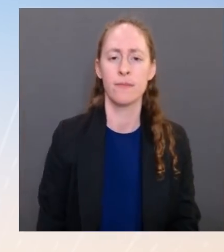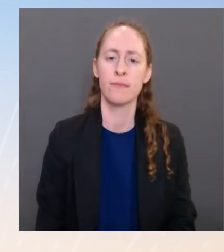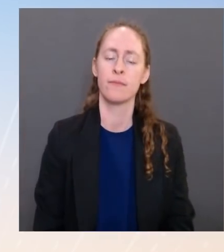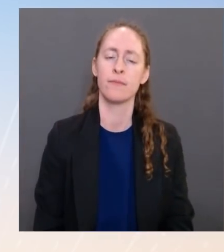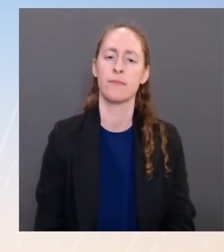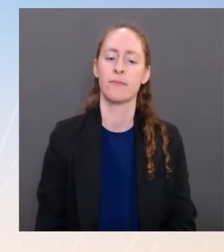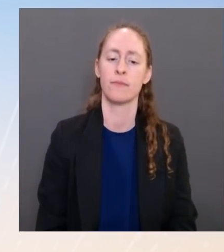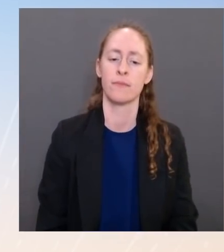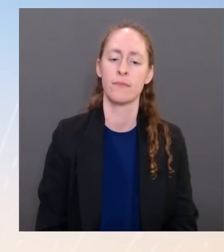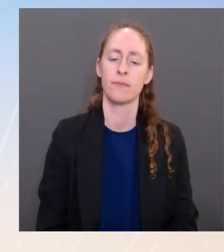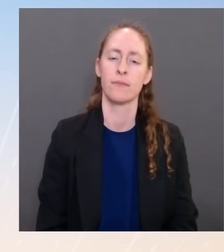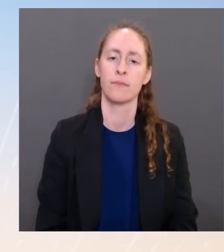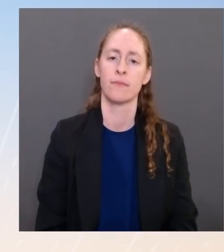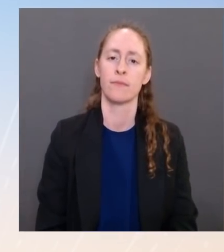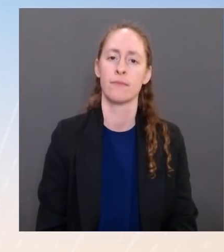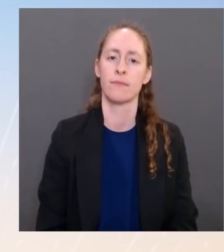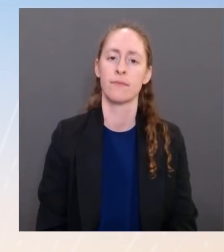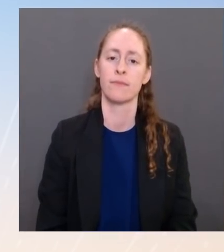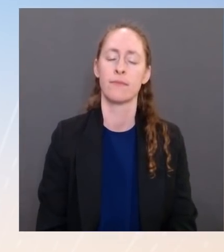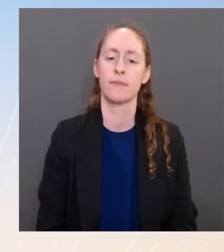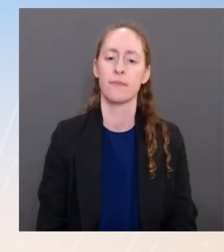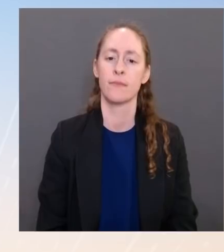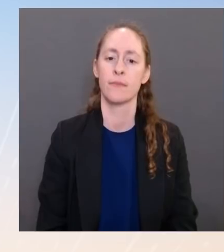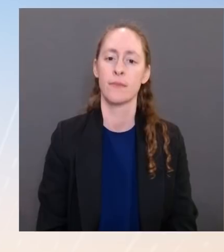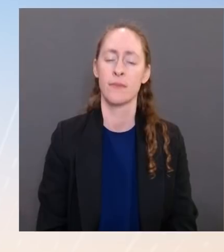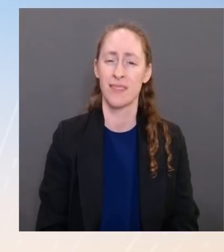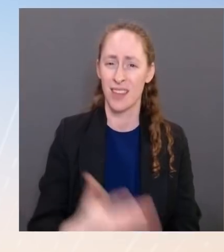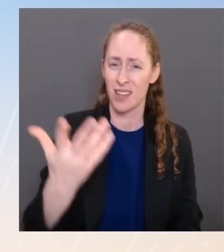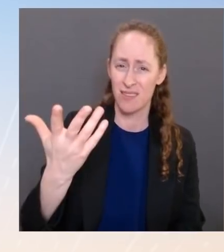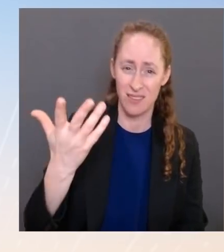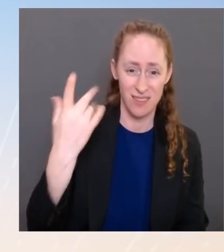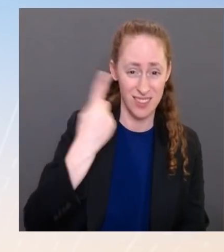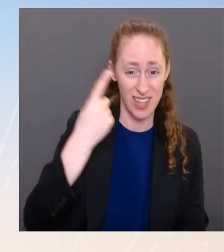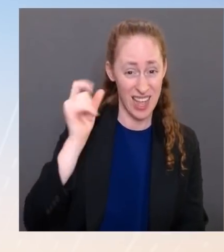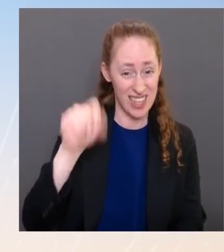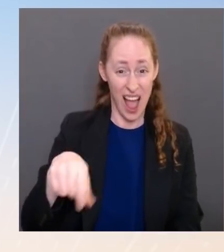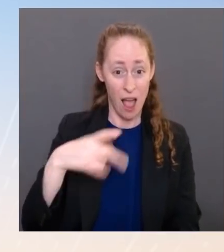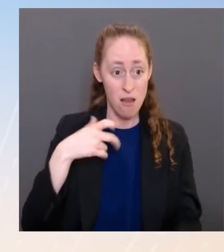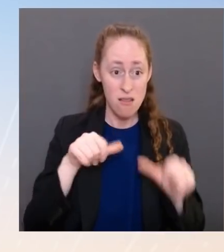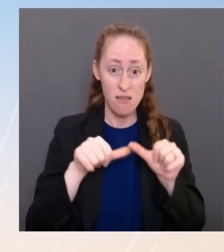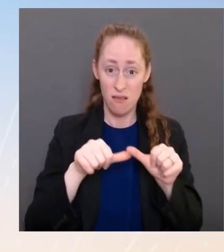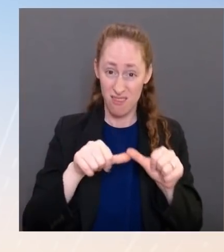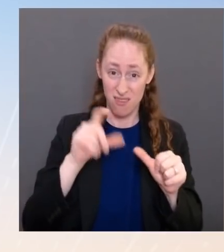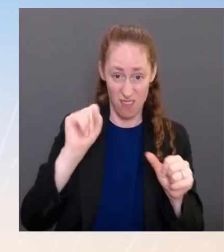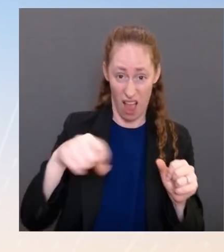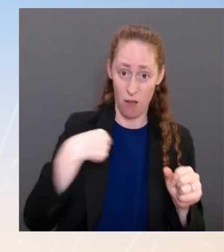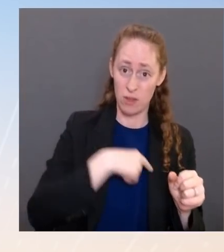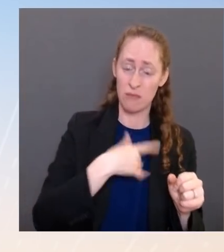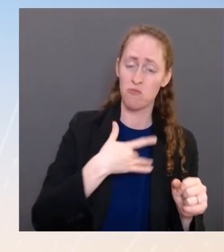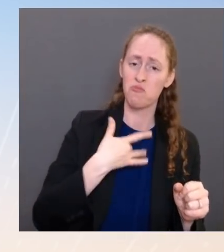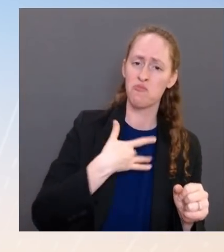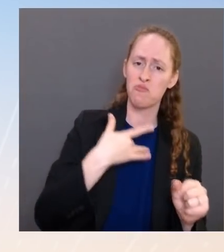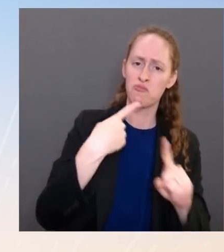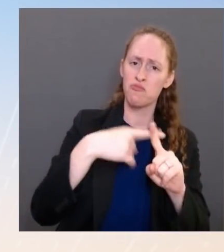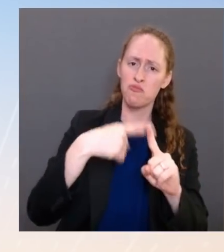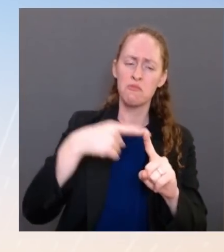that you're outlining now will be able to have an effect? Or is it just going stay this way -- is Putin's price hike going to stay until Putin's war is over?